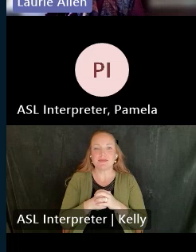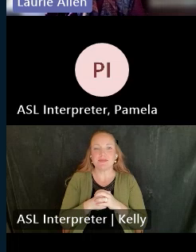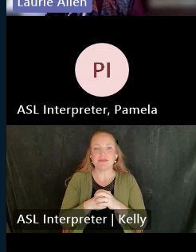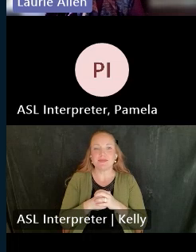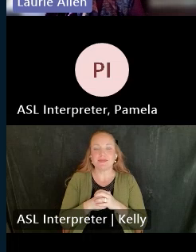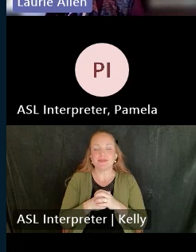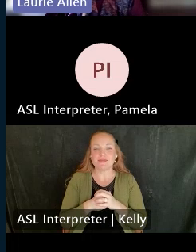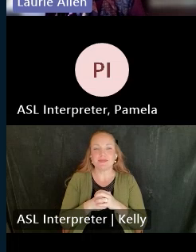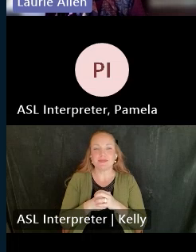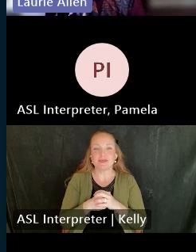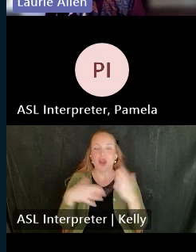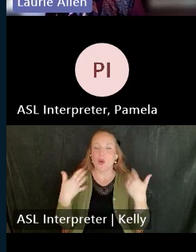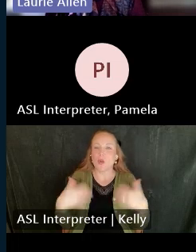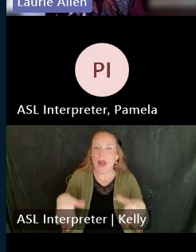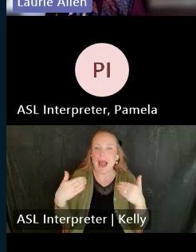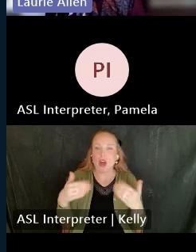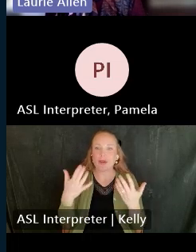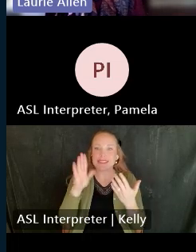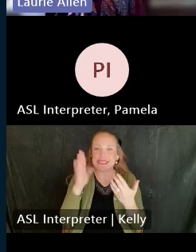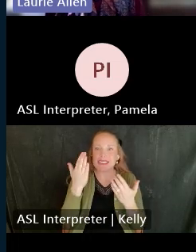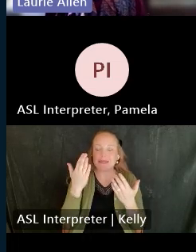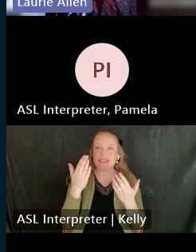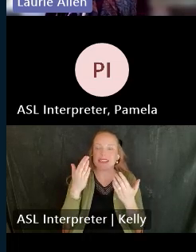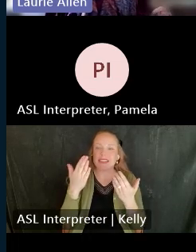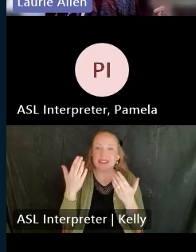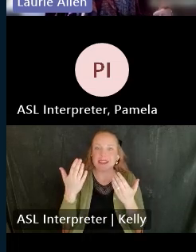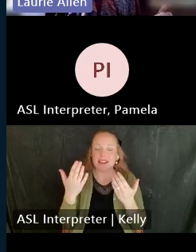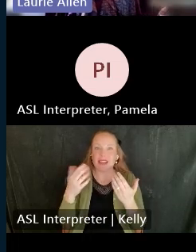at which and speed at which we can create inclusive experiences for everyone.